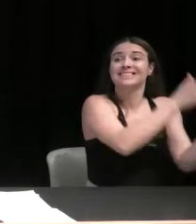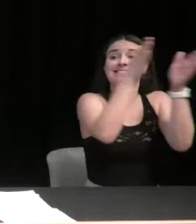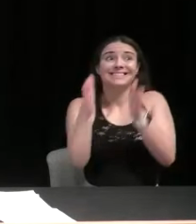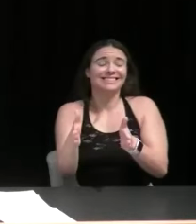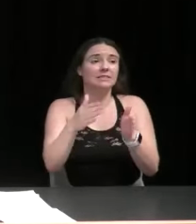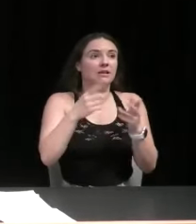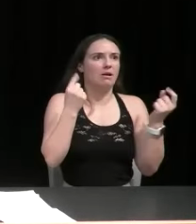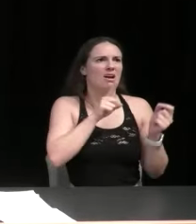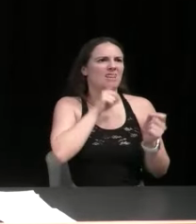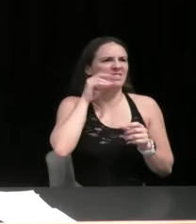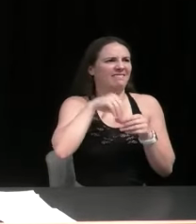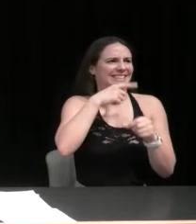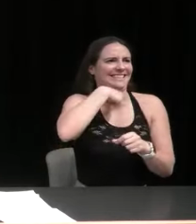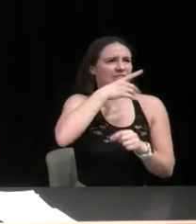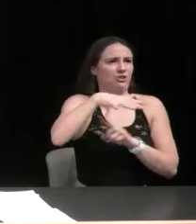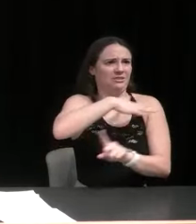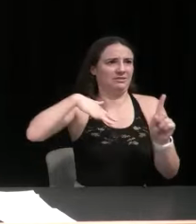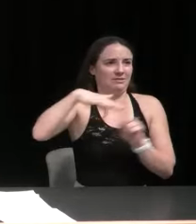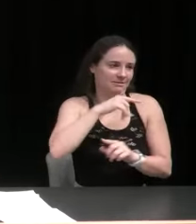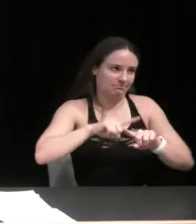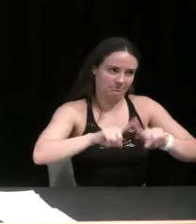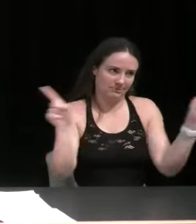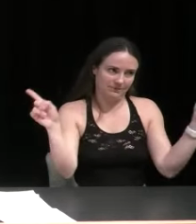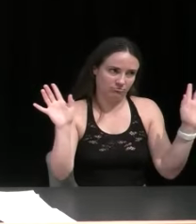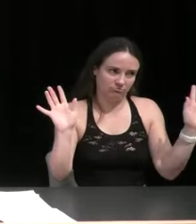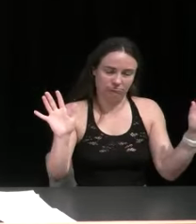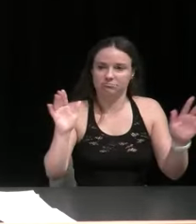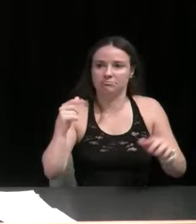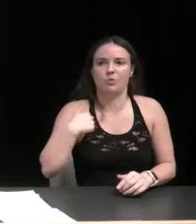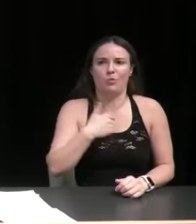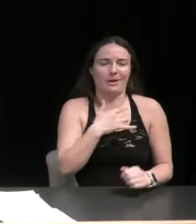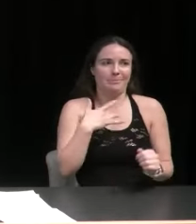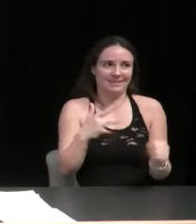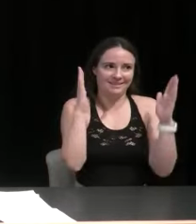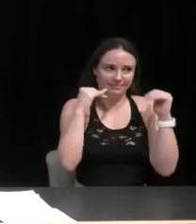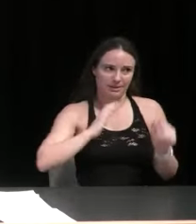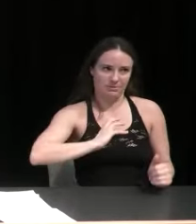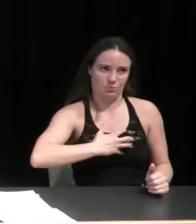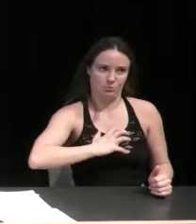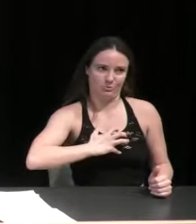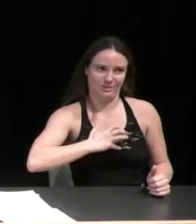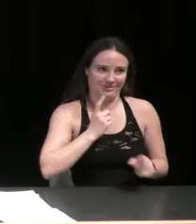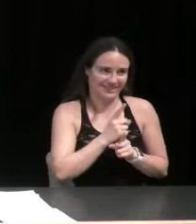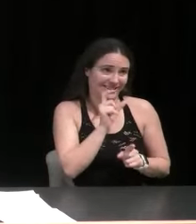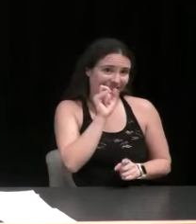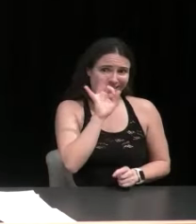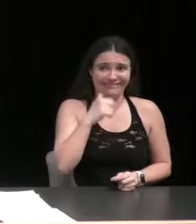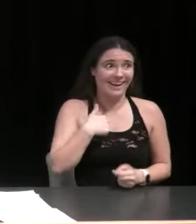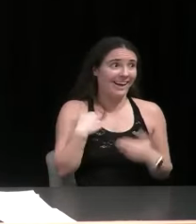is common and acceptable in the deaf World um but what's common and acceptable in the hearing world